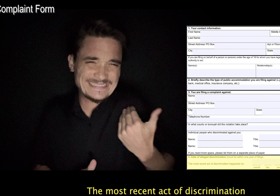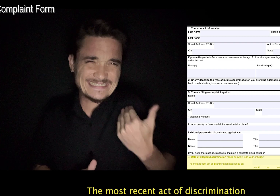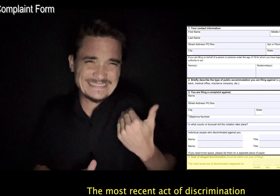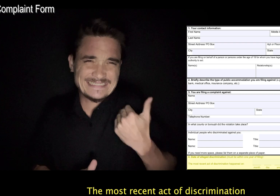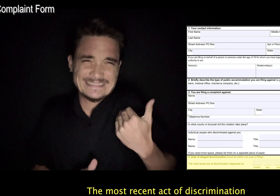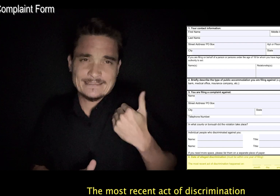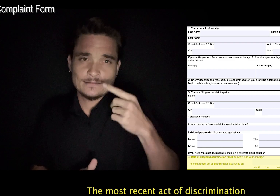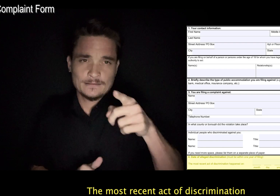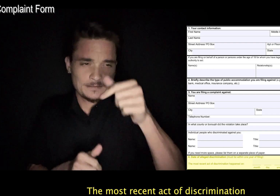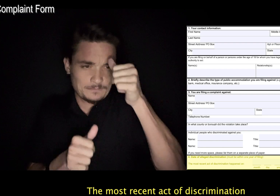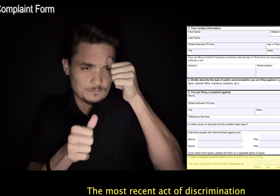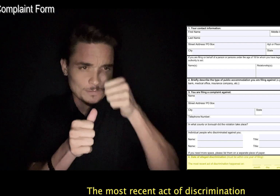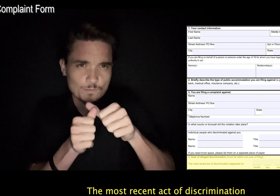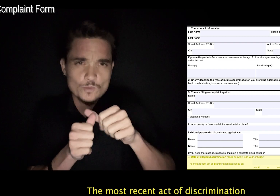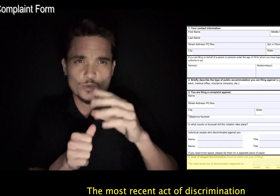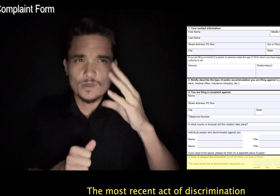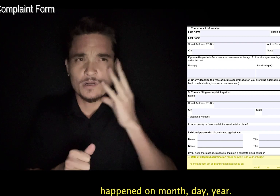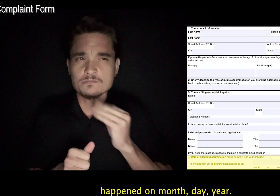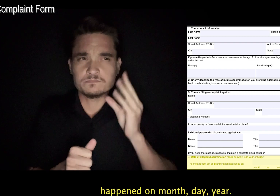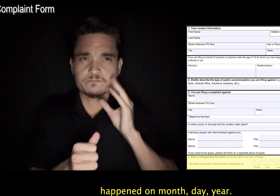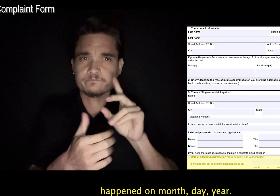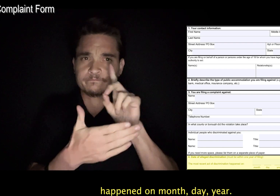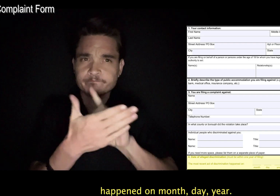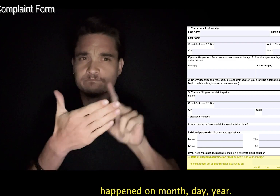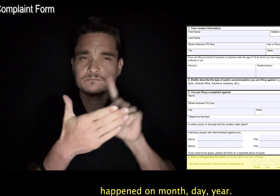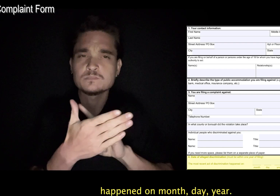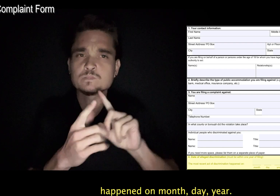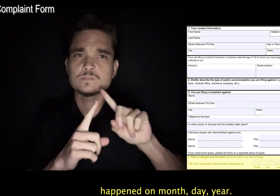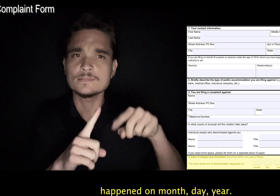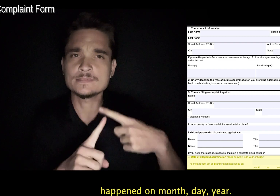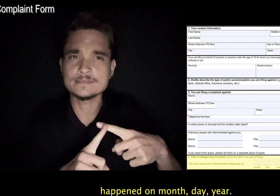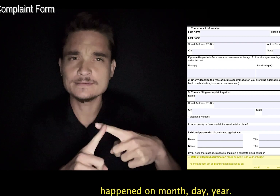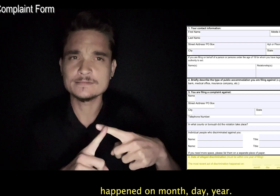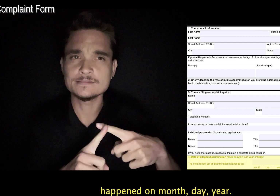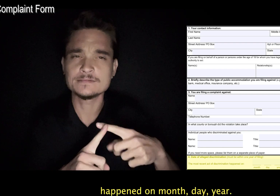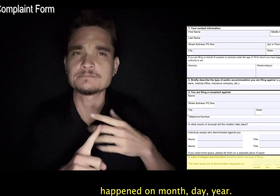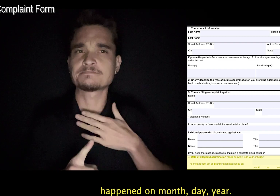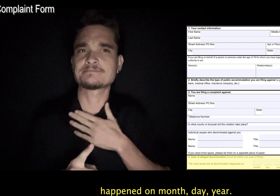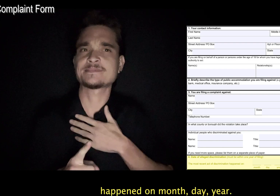The most recent act of discrimination happened on month, day, year.